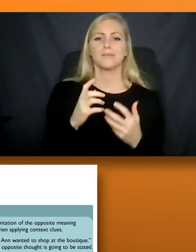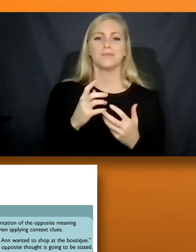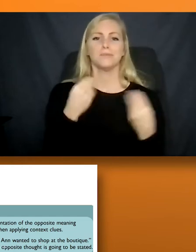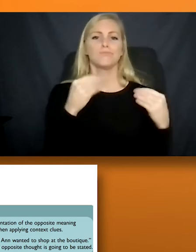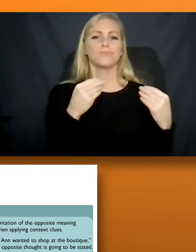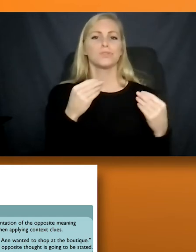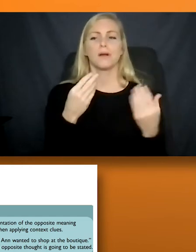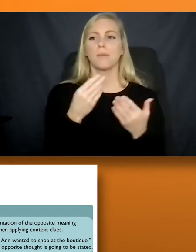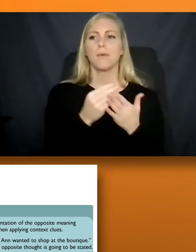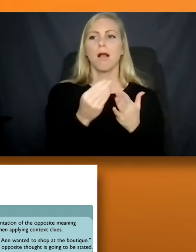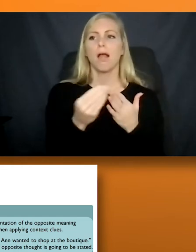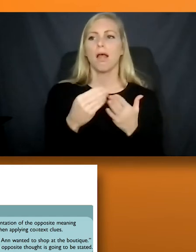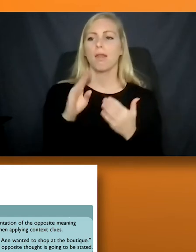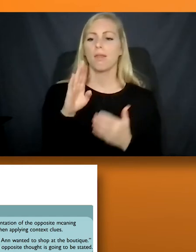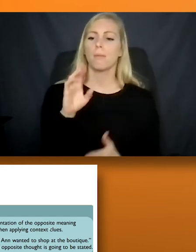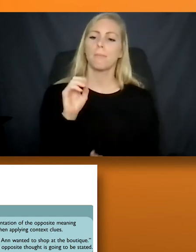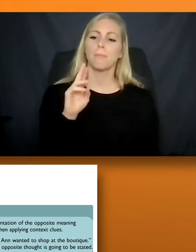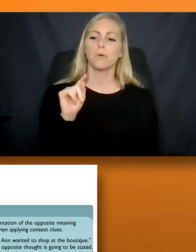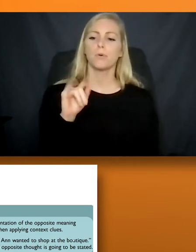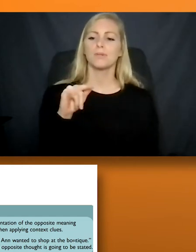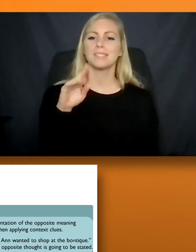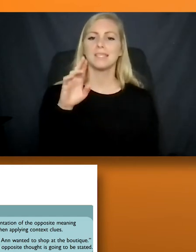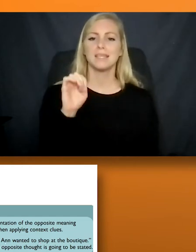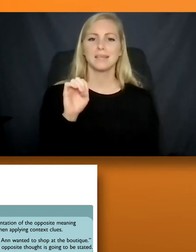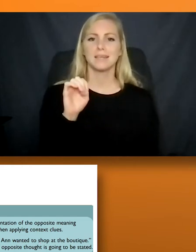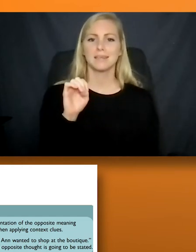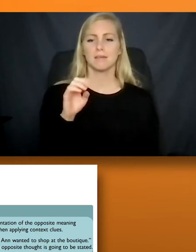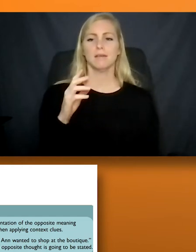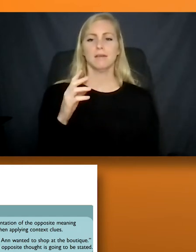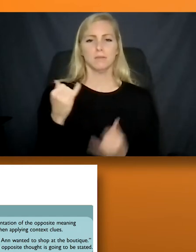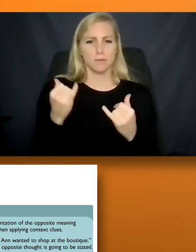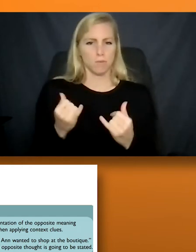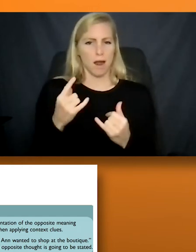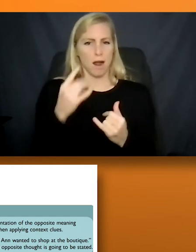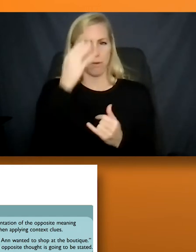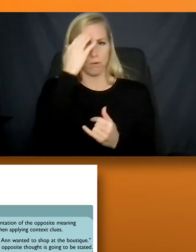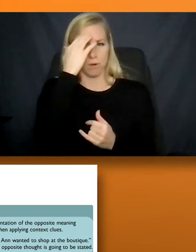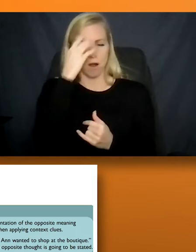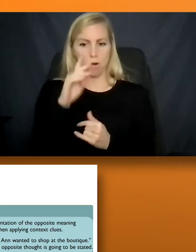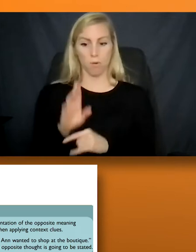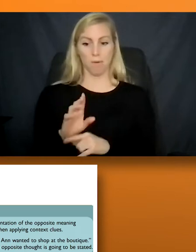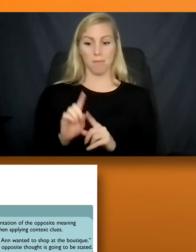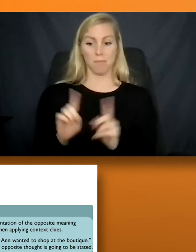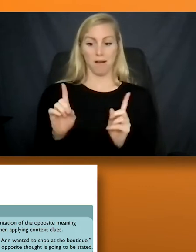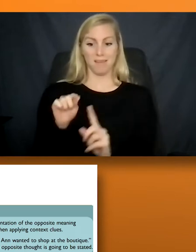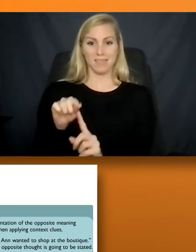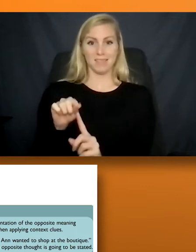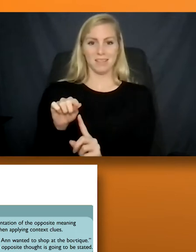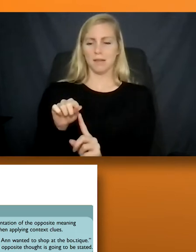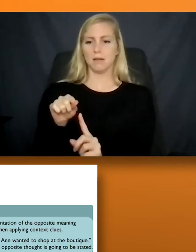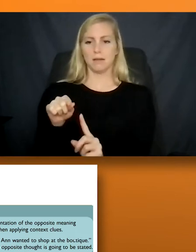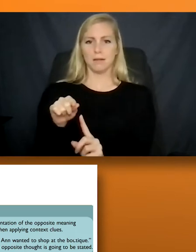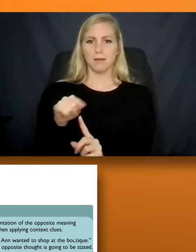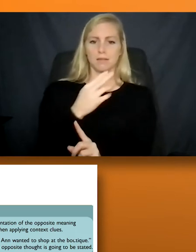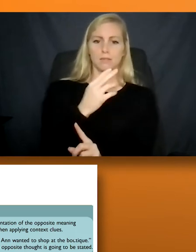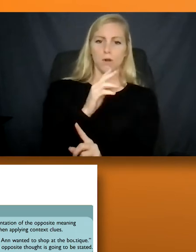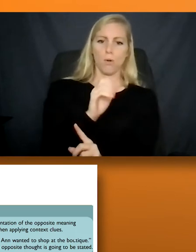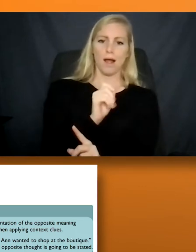So it gives you but. So now you know that boutique and haberdashery are probably opposites of each other. So if you have an idea of what a boutique is,